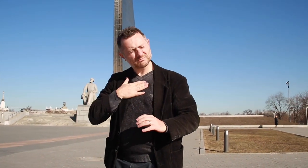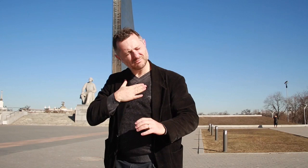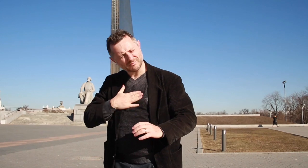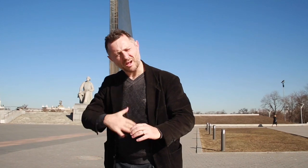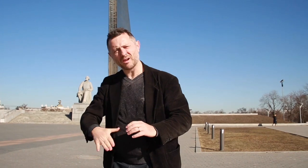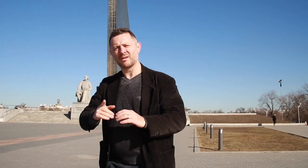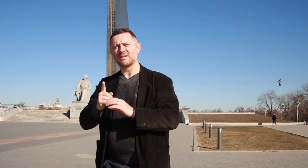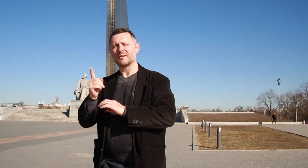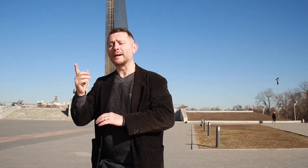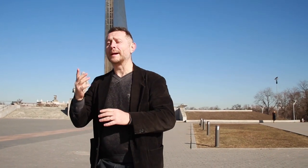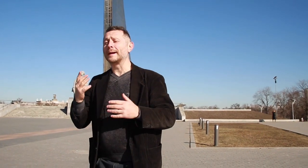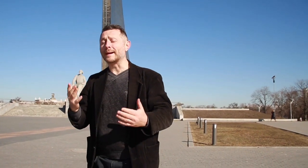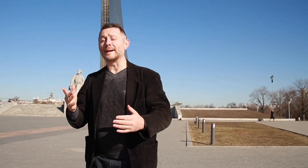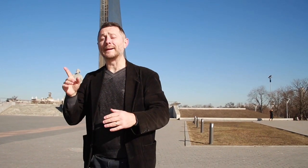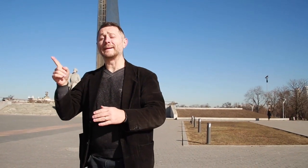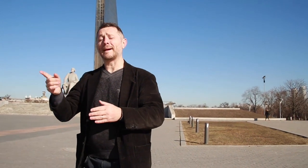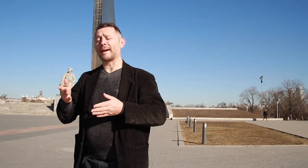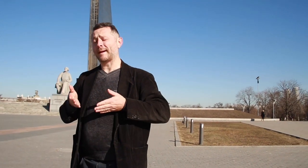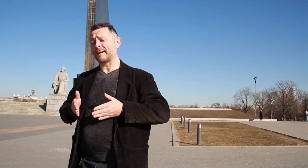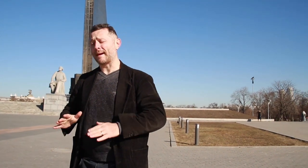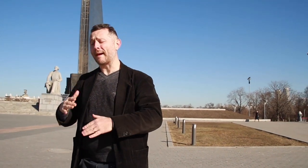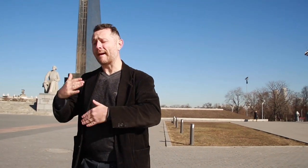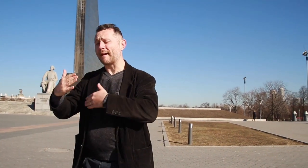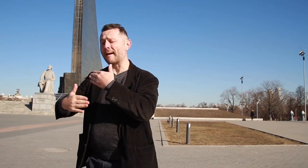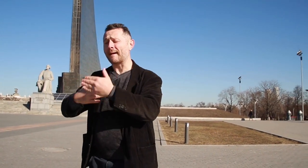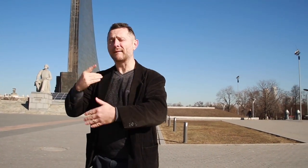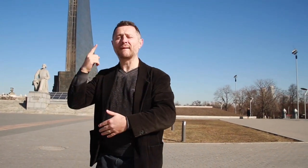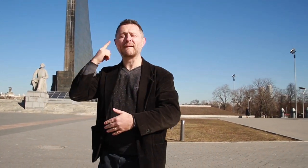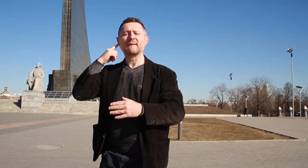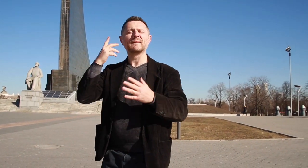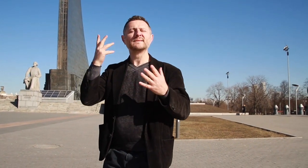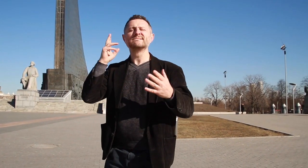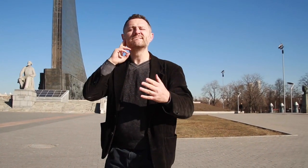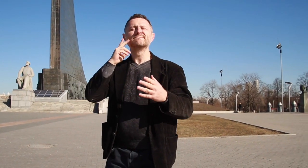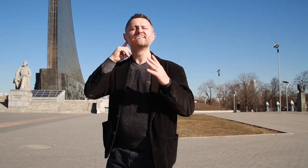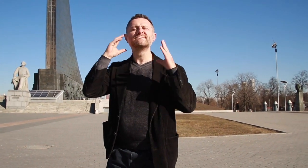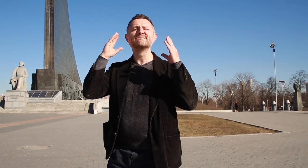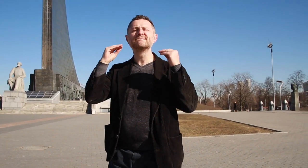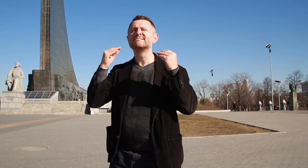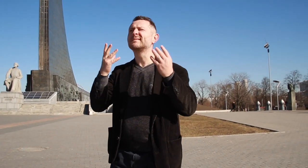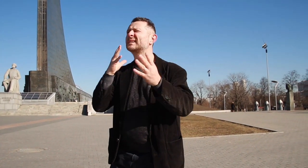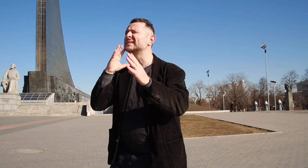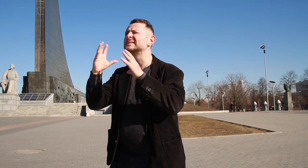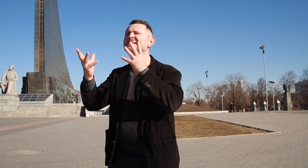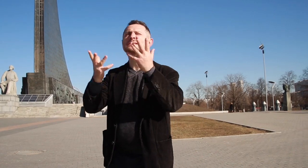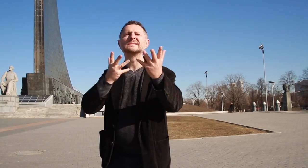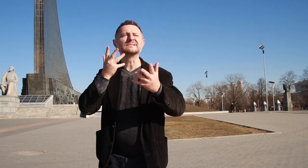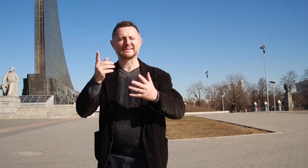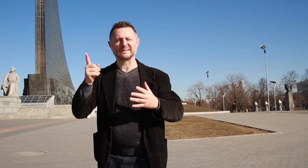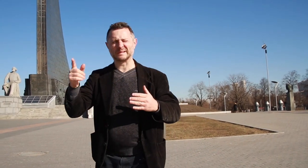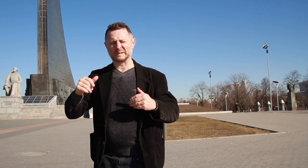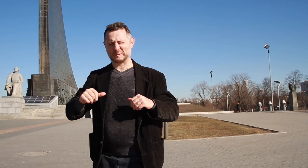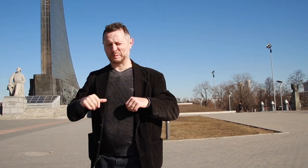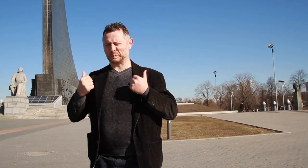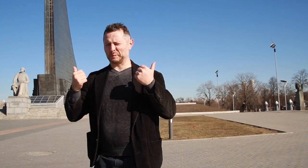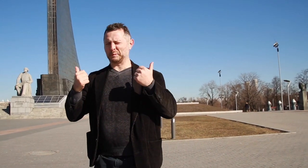lost his hearing. When Tsiolkovsky was 16, he became self-taught. He left his hometown of Kaluga